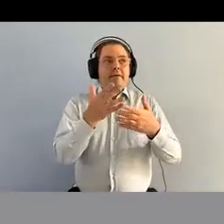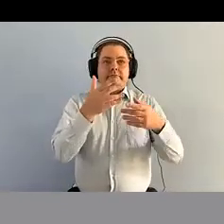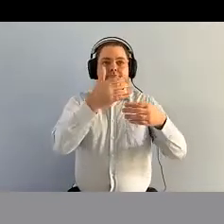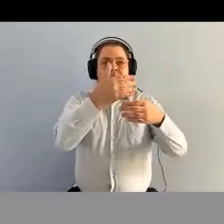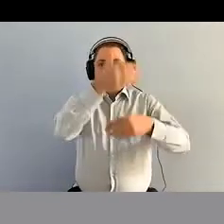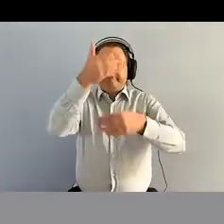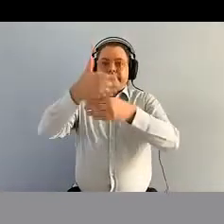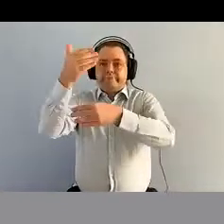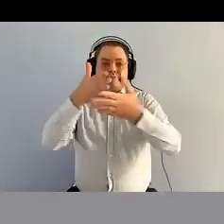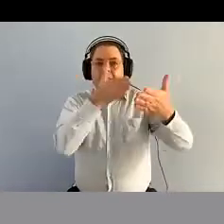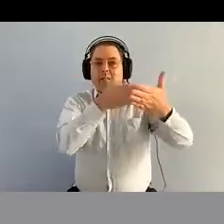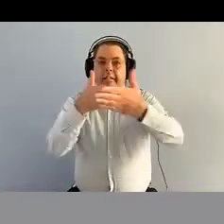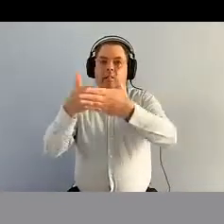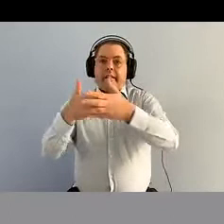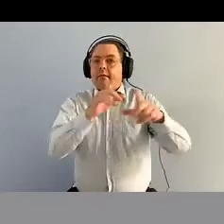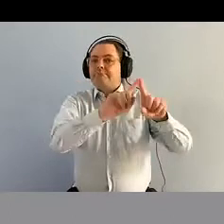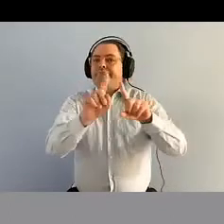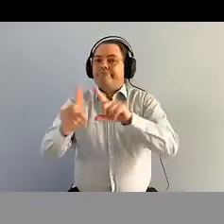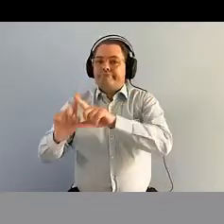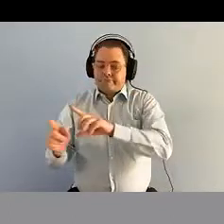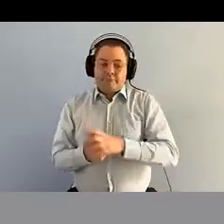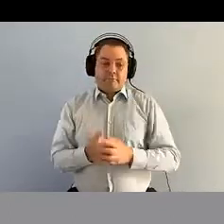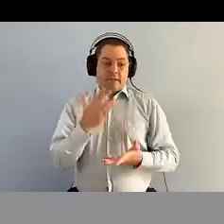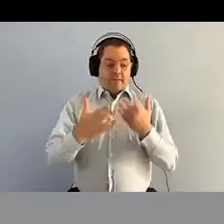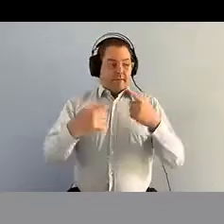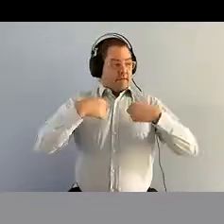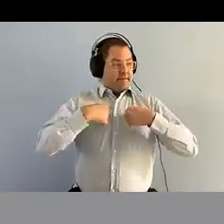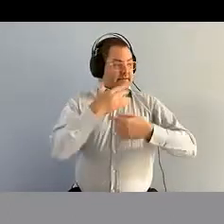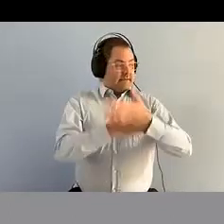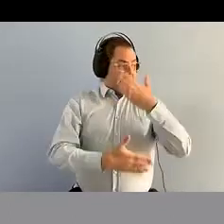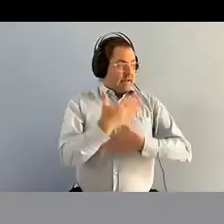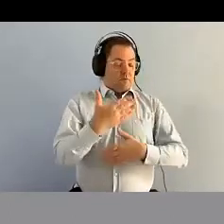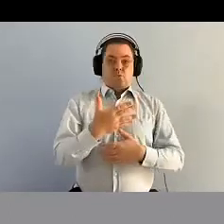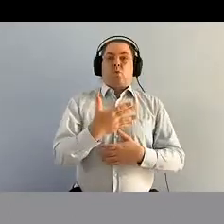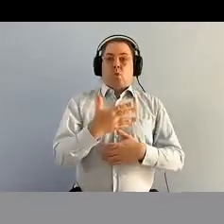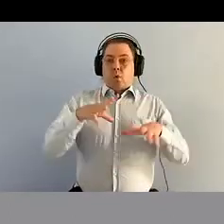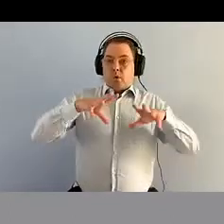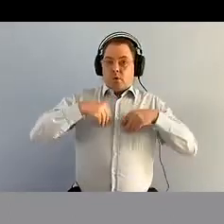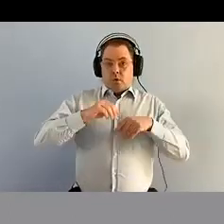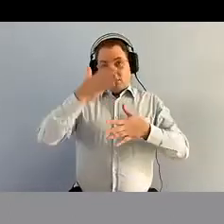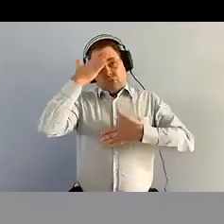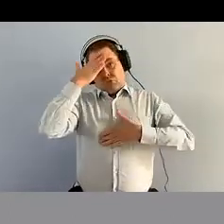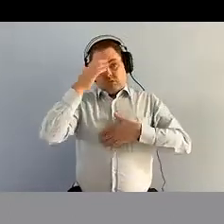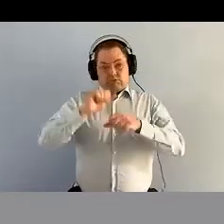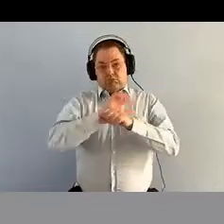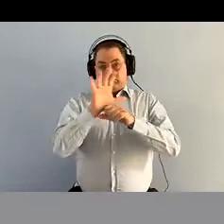by a multitude of barriers including environmental barriers, attitude and institutional barriers which then resulted in persons with disabilities